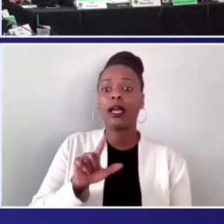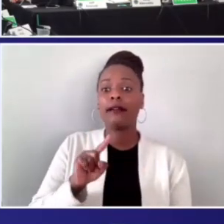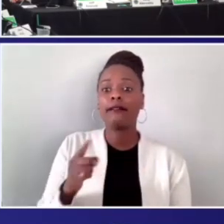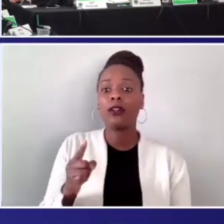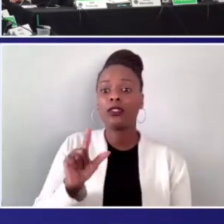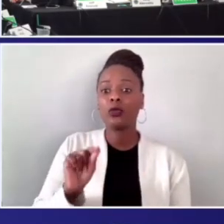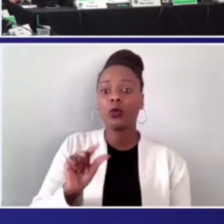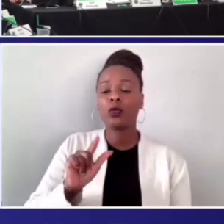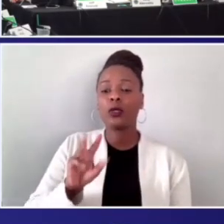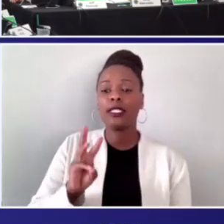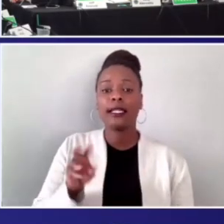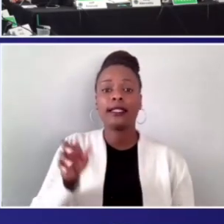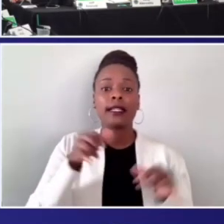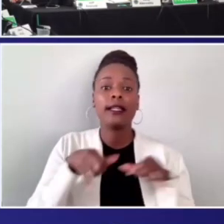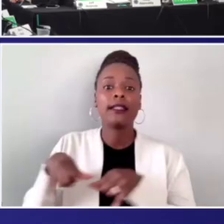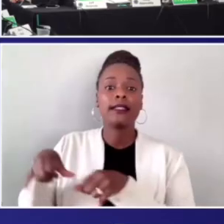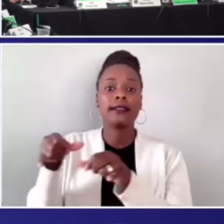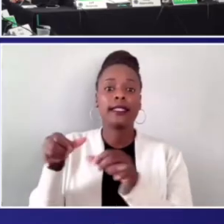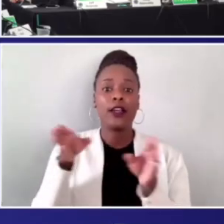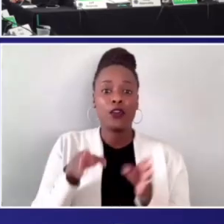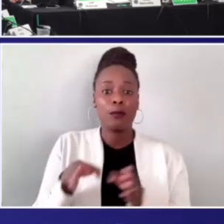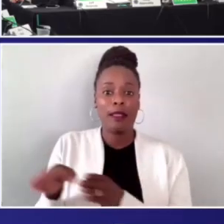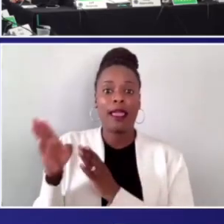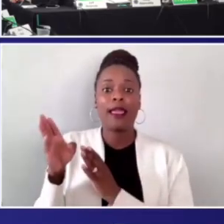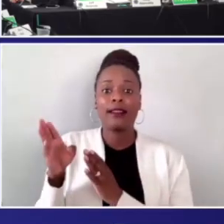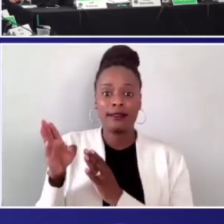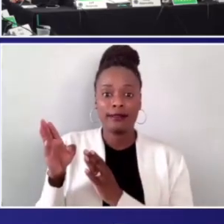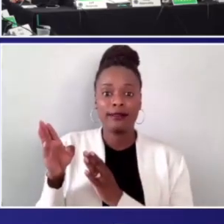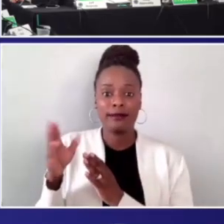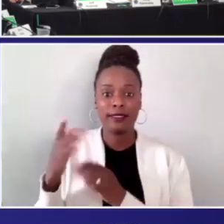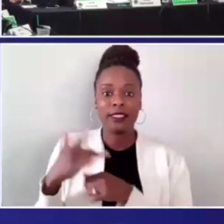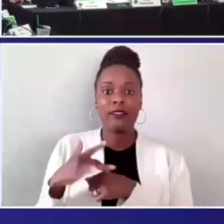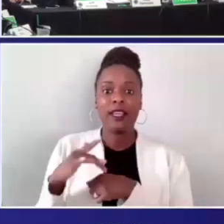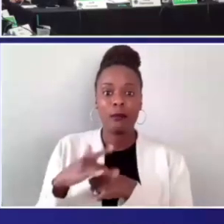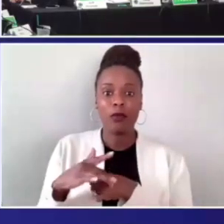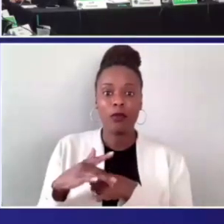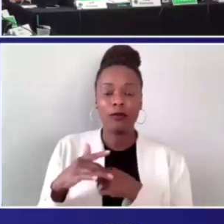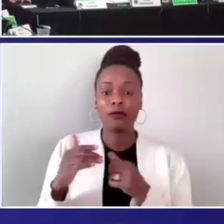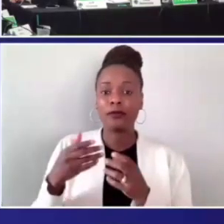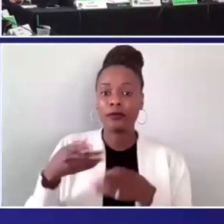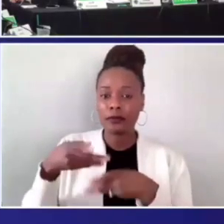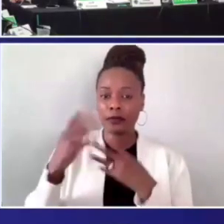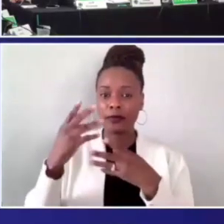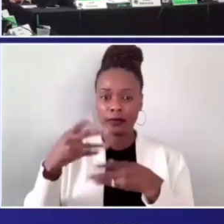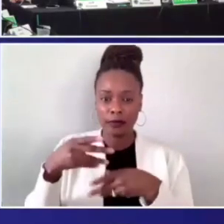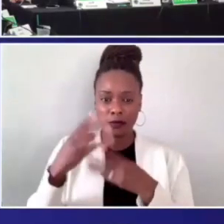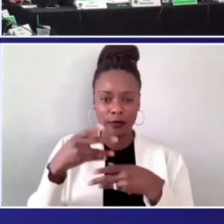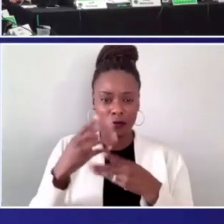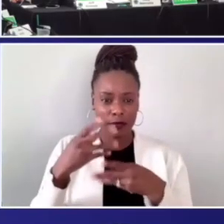so that's available under (b). Can we keep going down so I can make sure that I'm seeing --?